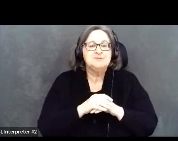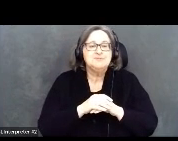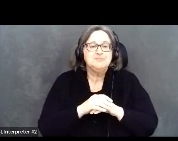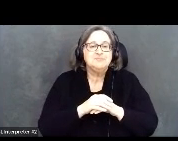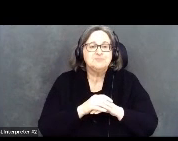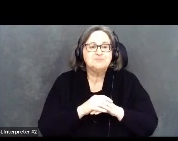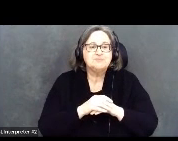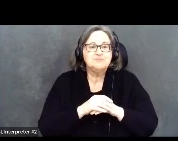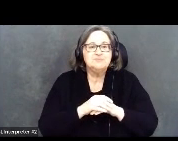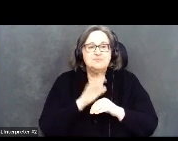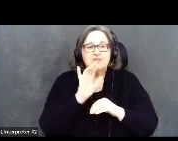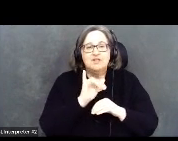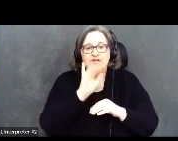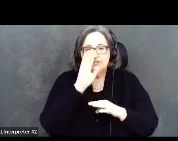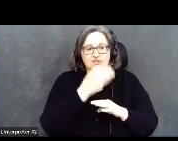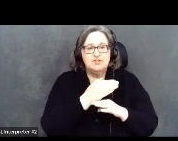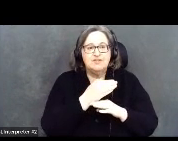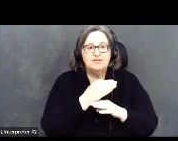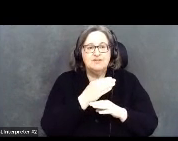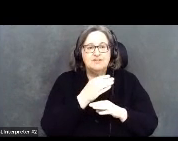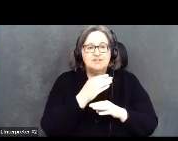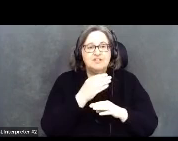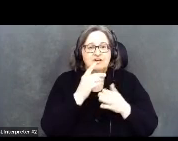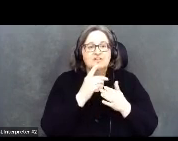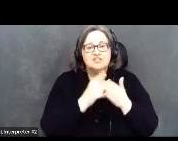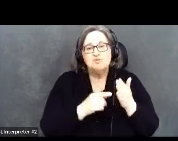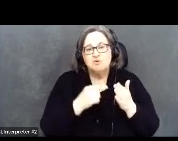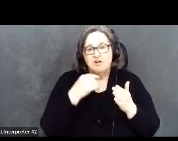This is him. That's his faceplant. That's what his nose looks like when he broke his glasses.